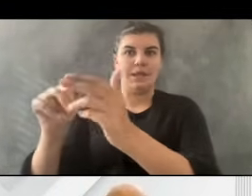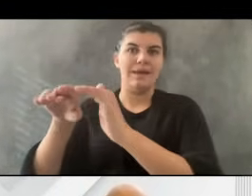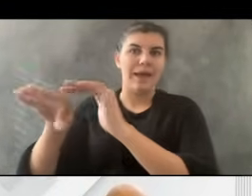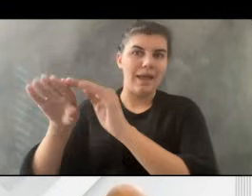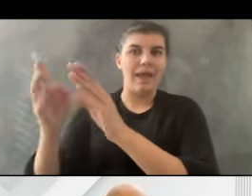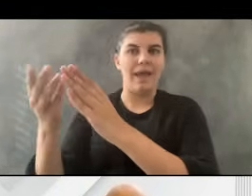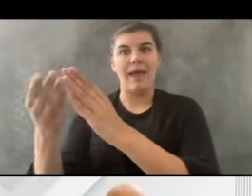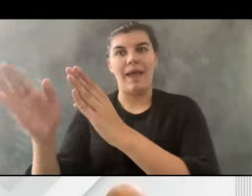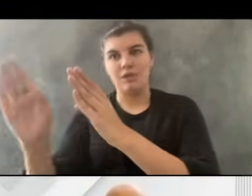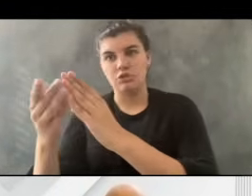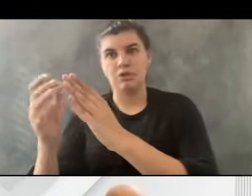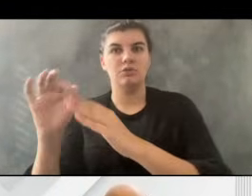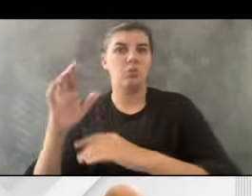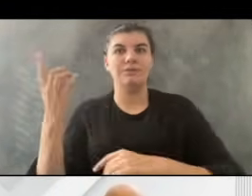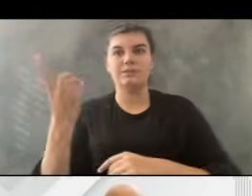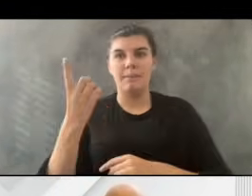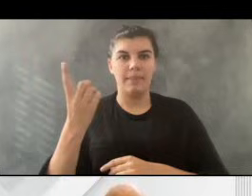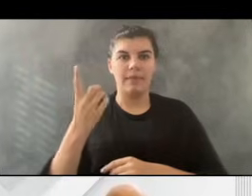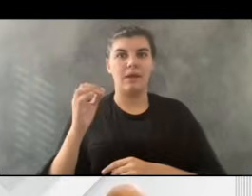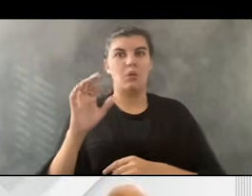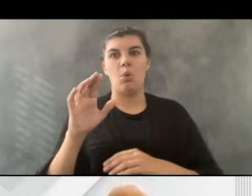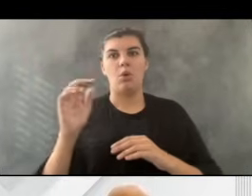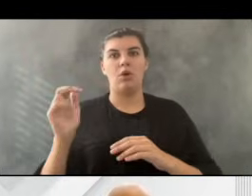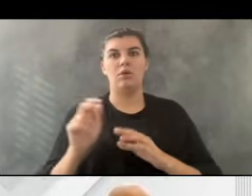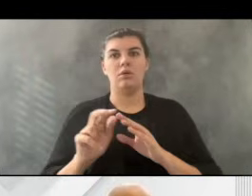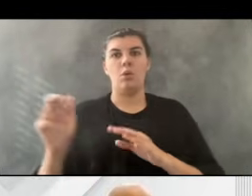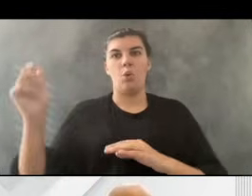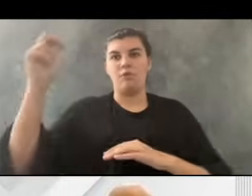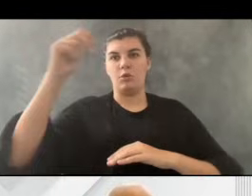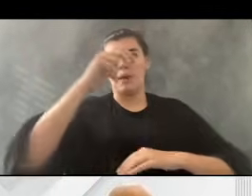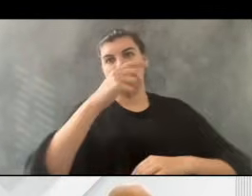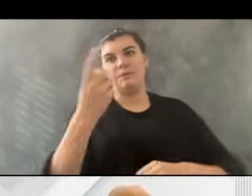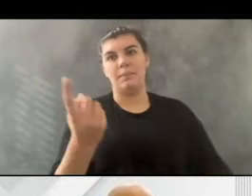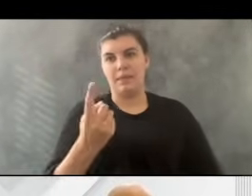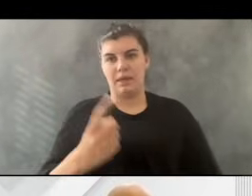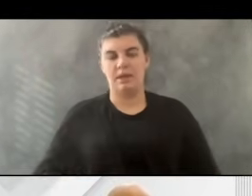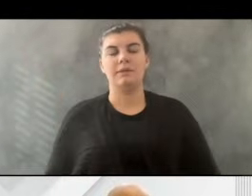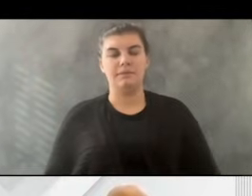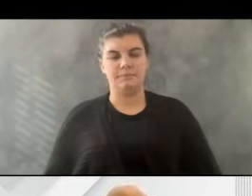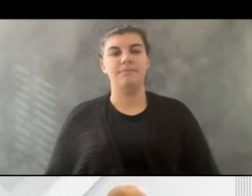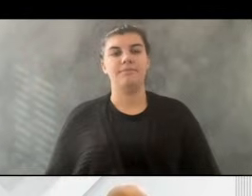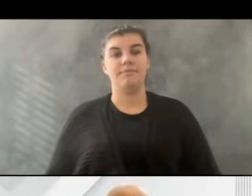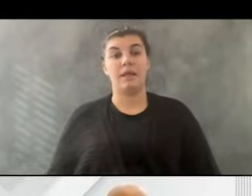something else, like a like a pedestrian overpass or underpass. Those requirements